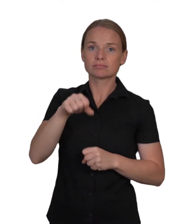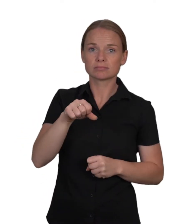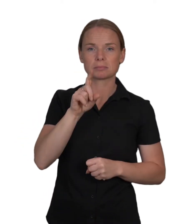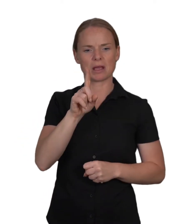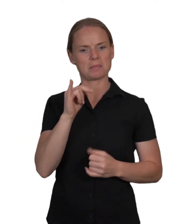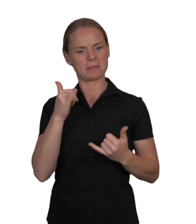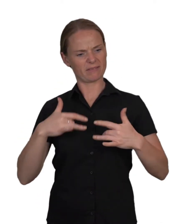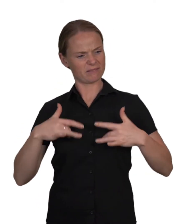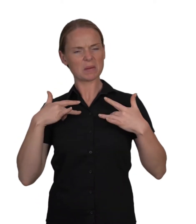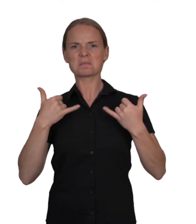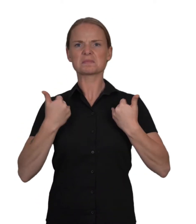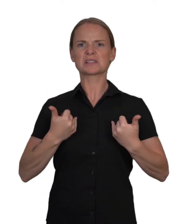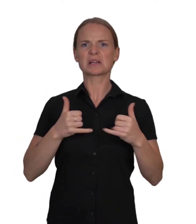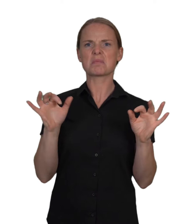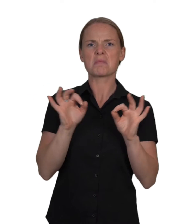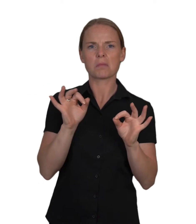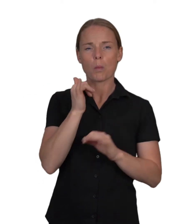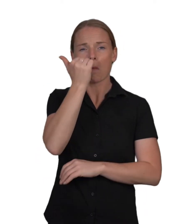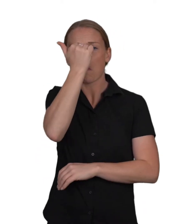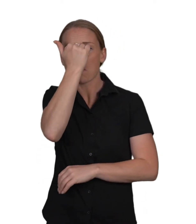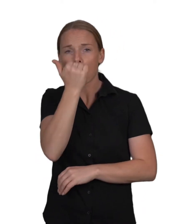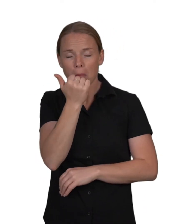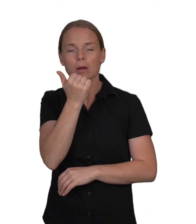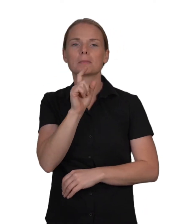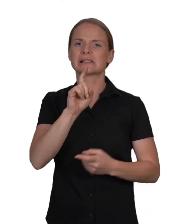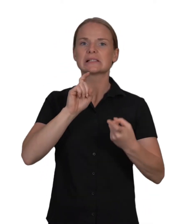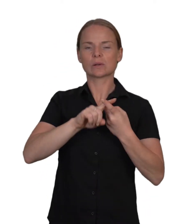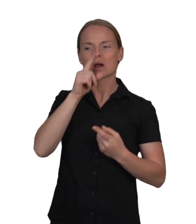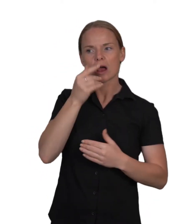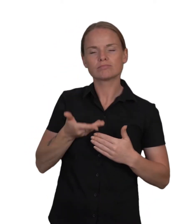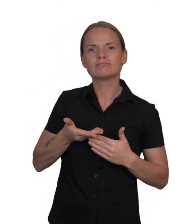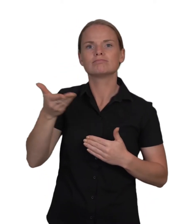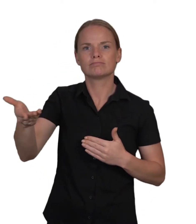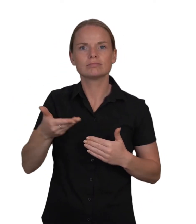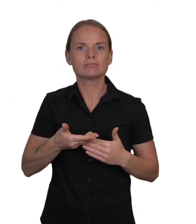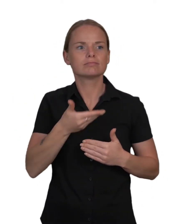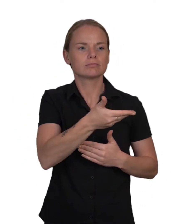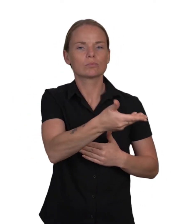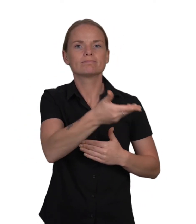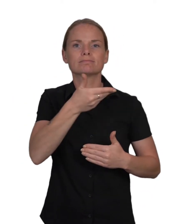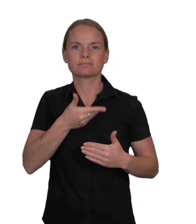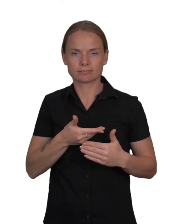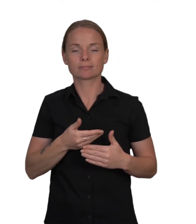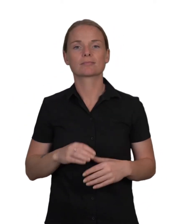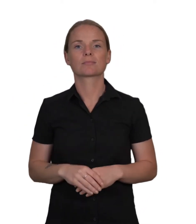Even if they have no symptoms or only mild symptoms, they could still pass it on to others.